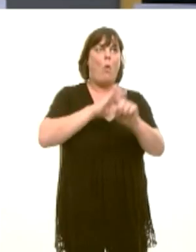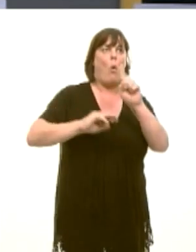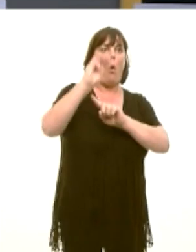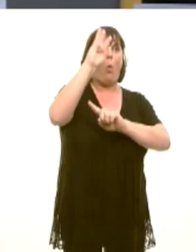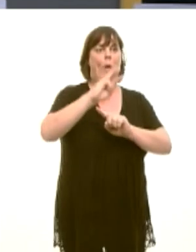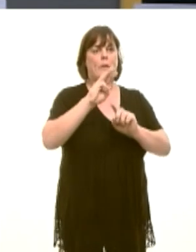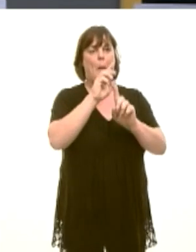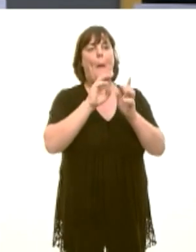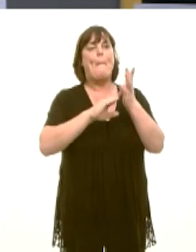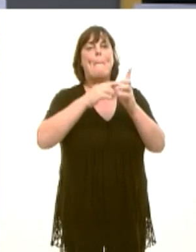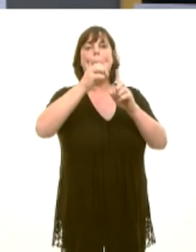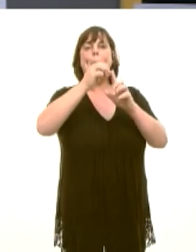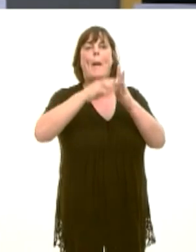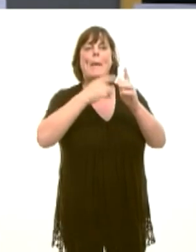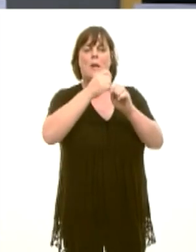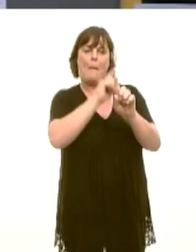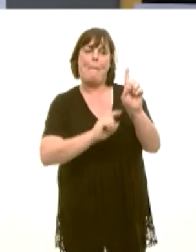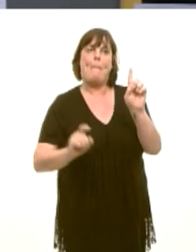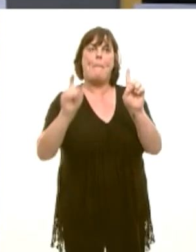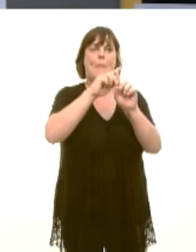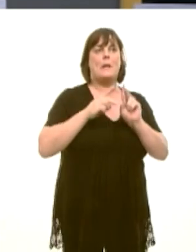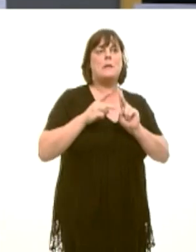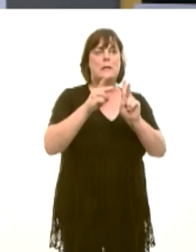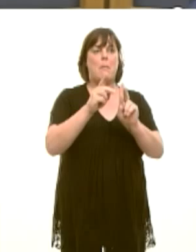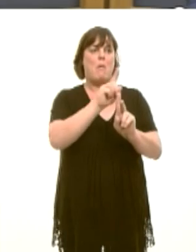across Wales and weíve made that available to all local authorities.